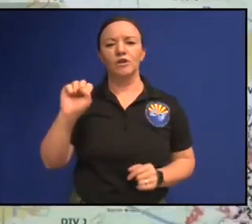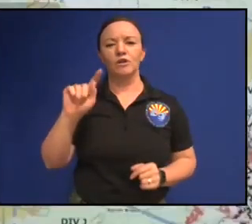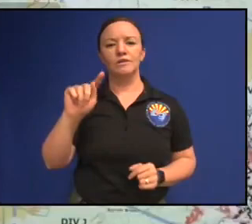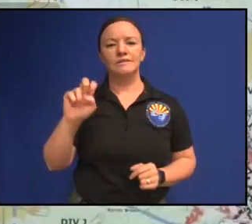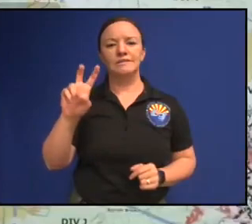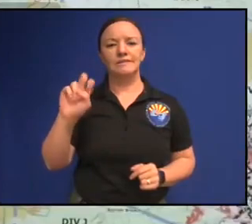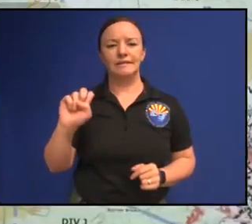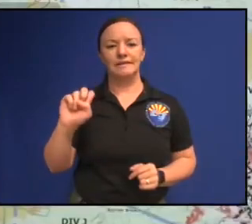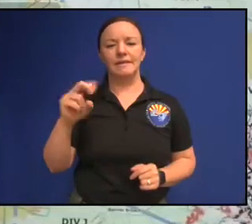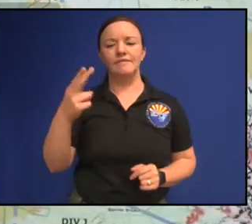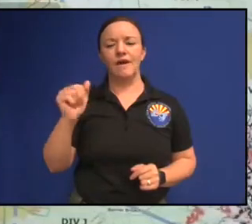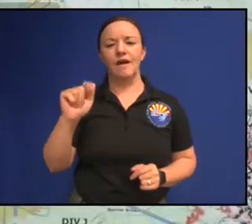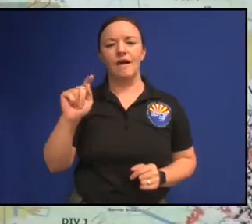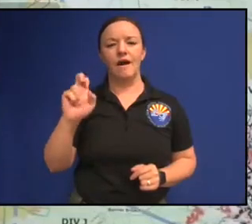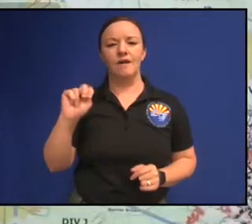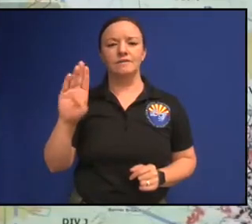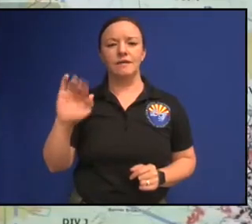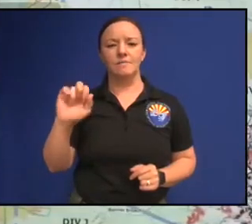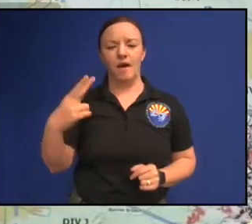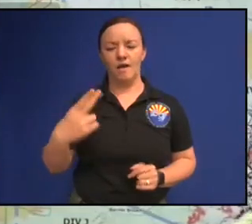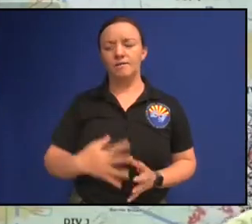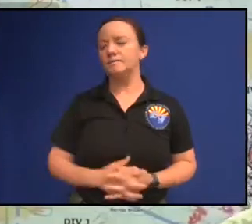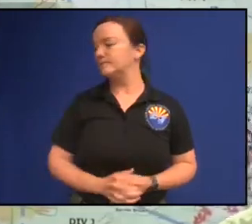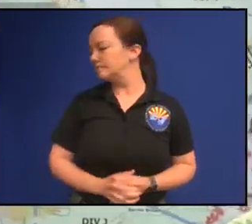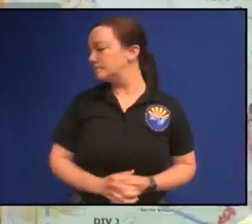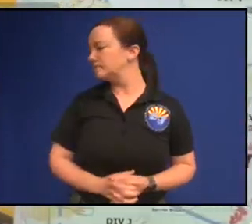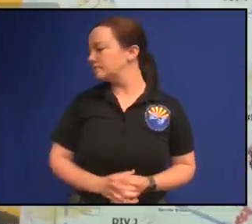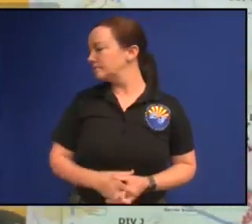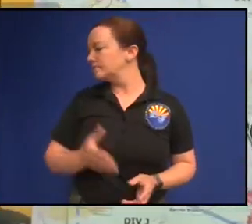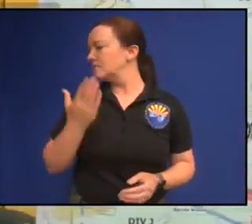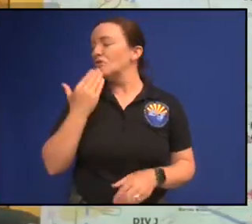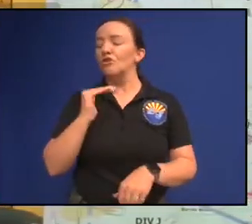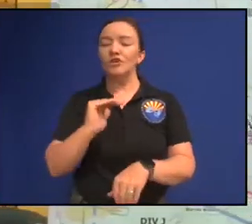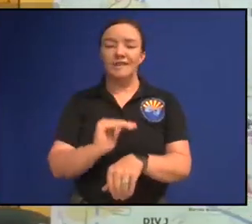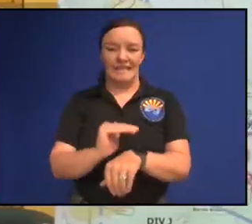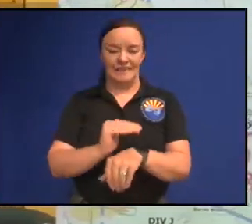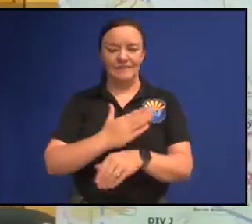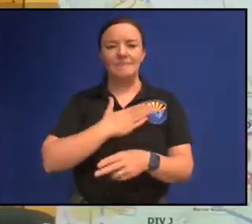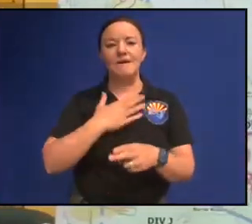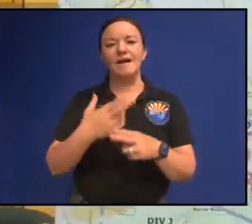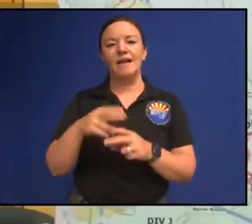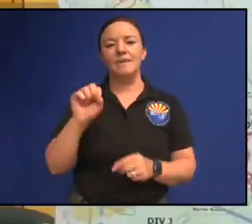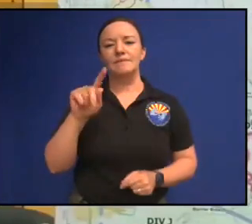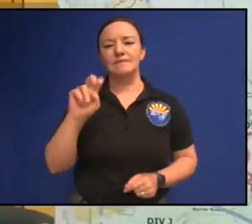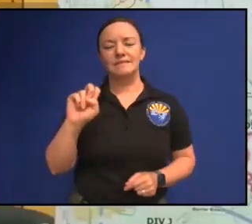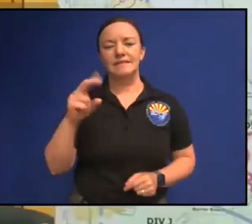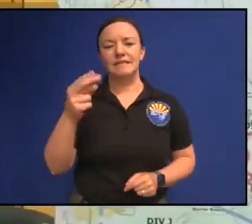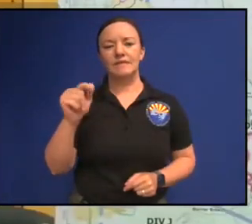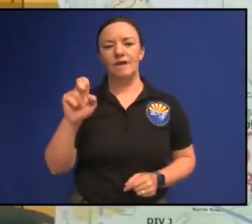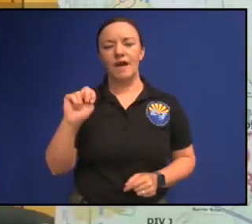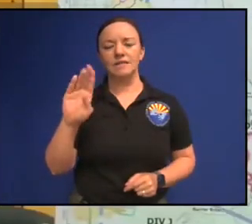GOOD EVENING. MY NAME IS STEVE HATTENBACH, I'M THE AGENCY ADMINISTRATOR FOR THE FOREST SERVICE HERE ON THE NORTH